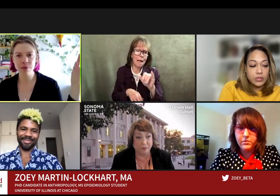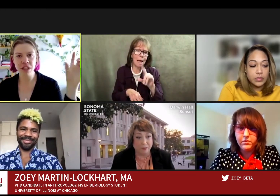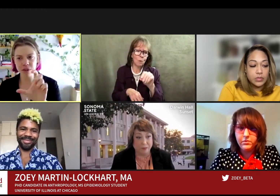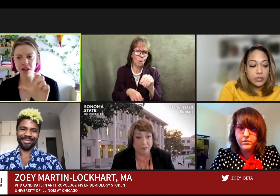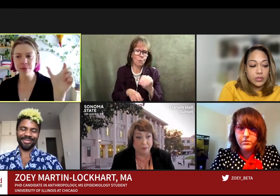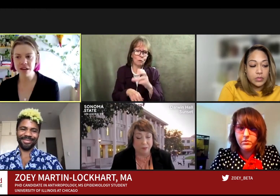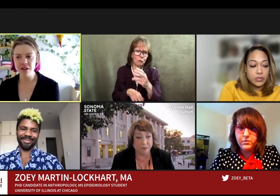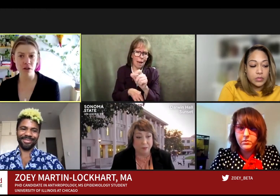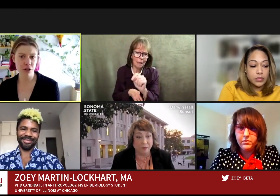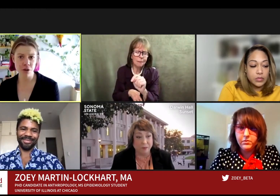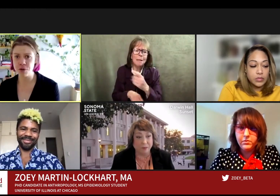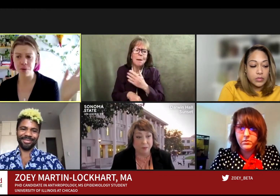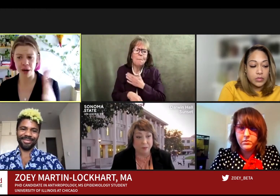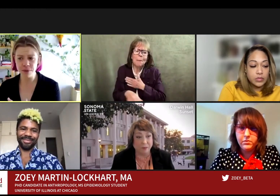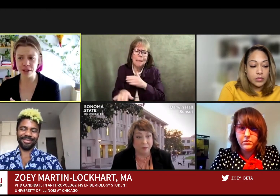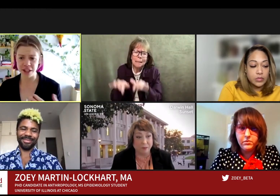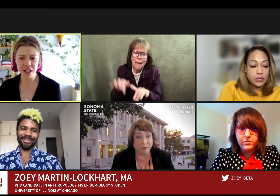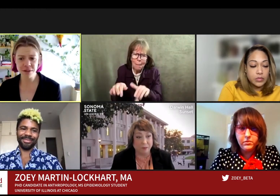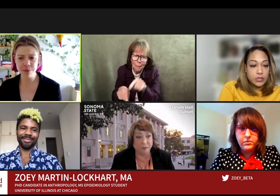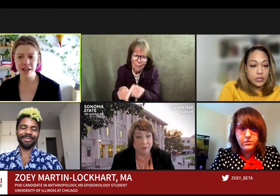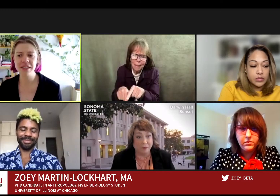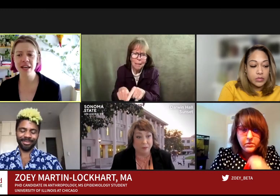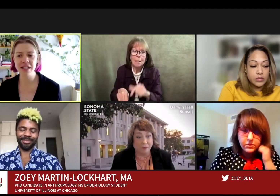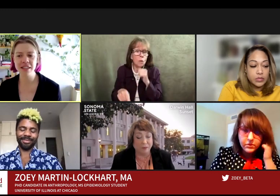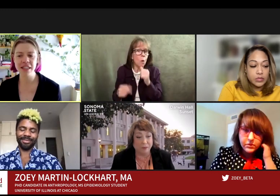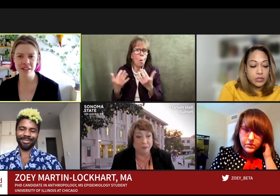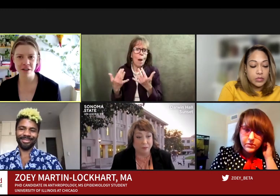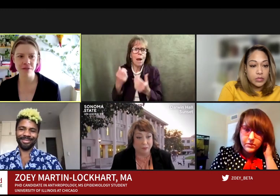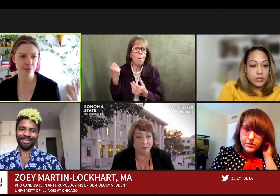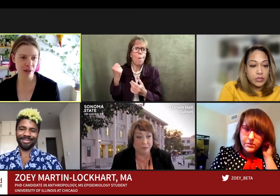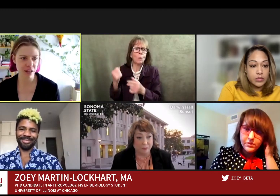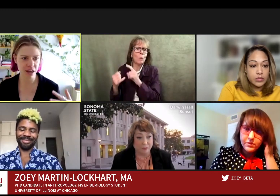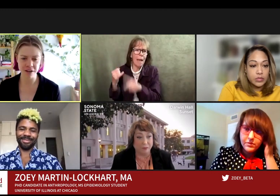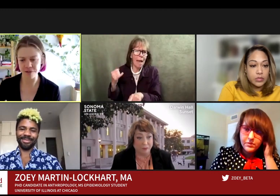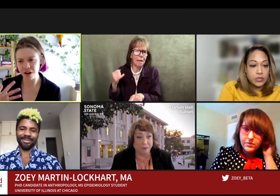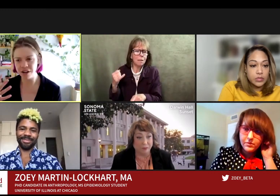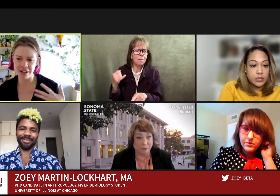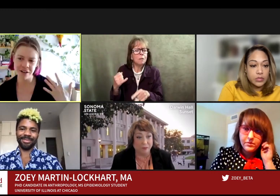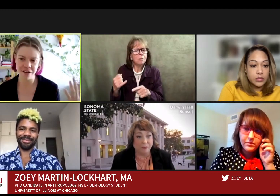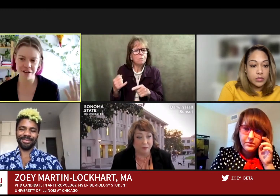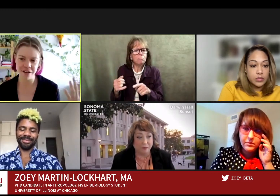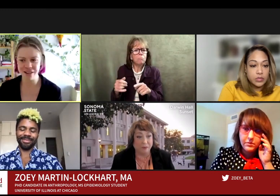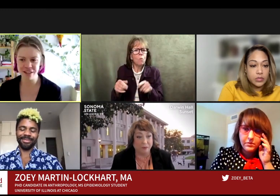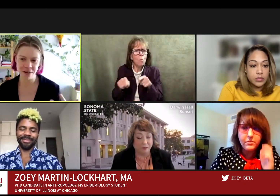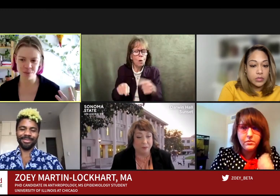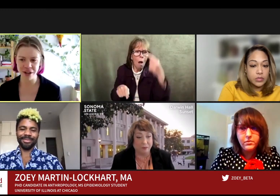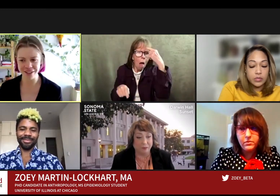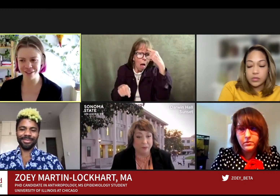Please put them in also throughout the session. Because then it's easier for me to kind of collect them and